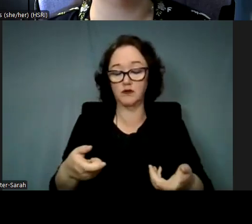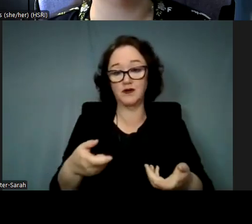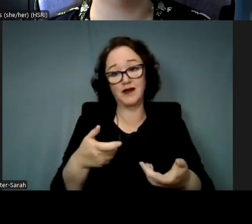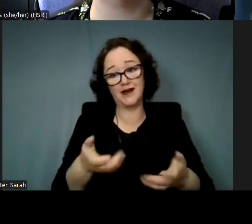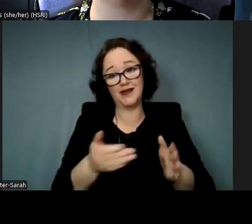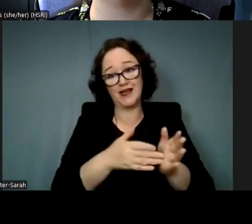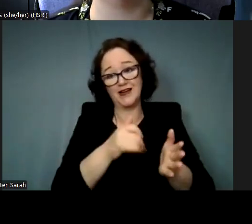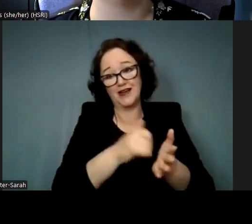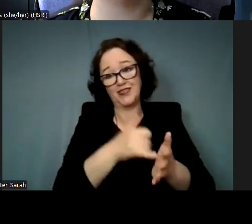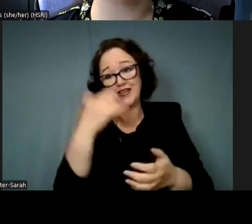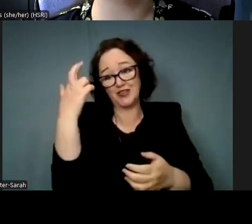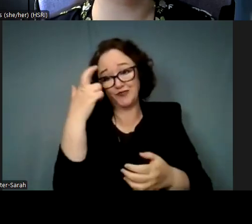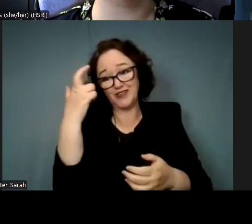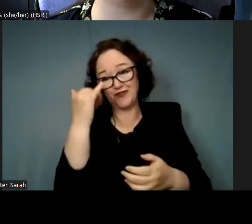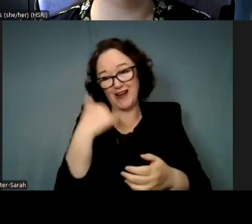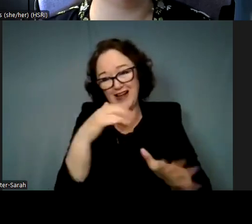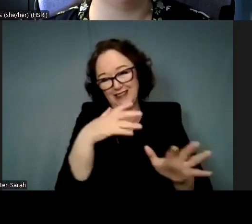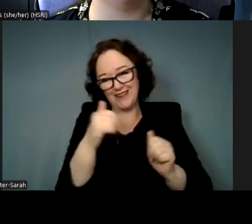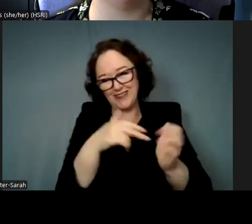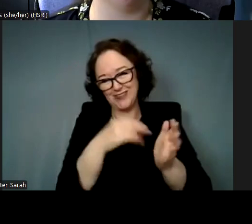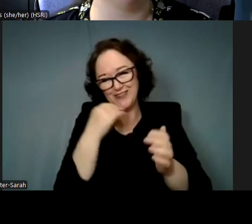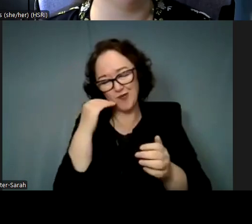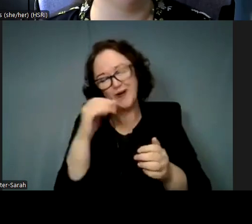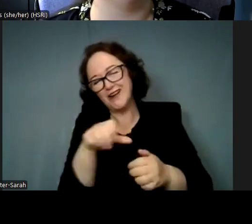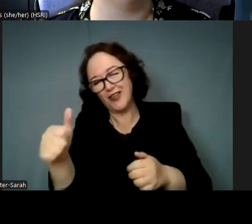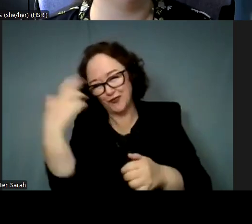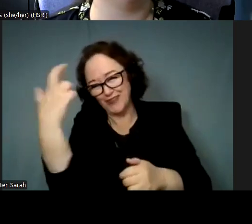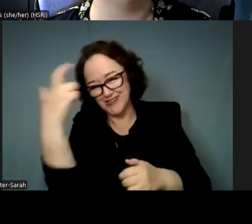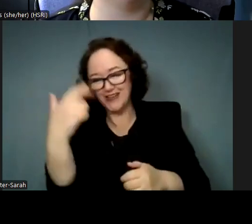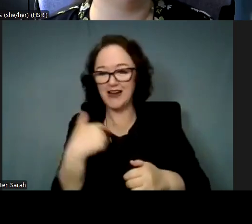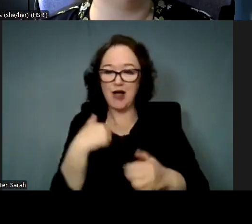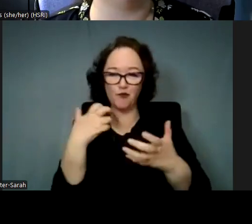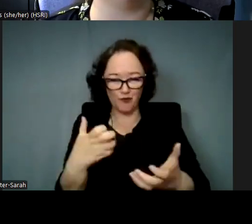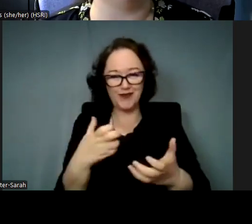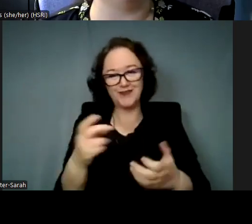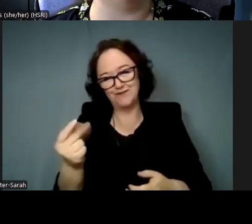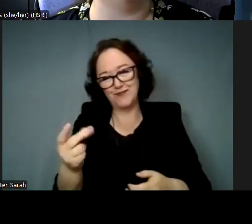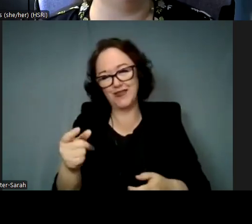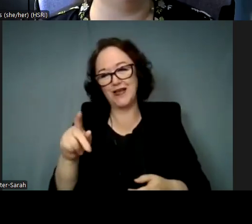Elizabeth Edwards: I would just say that's a really good